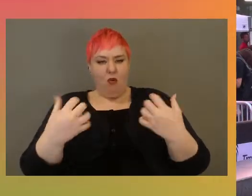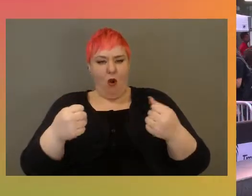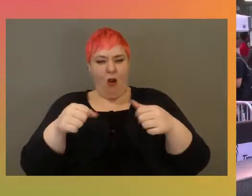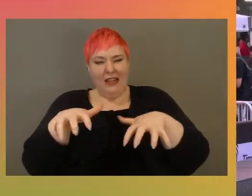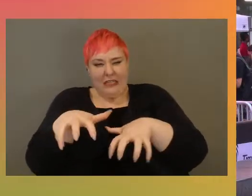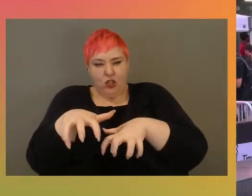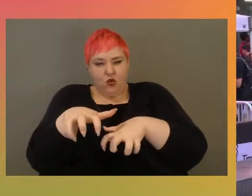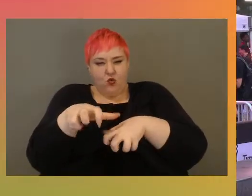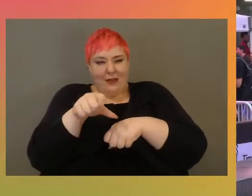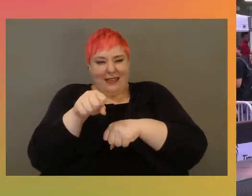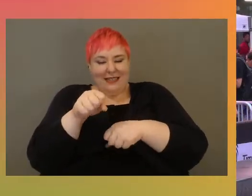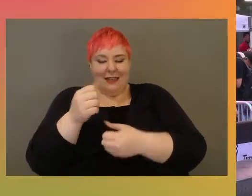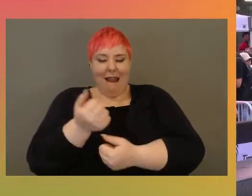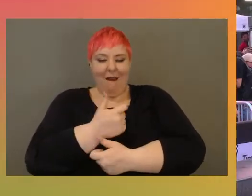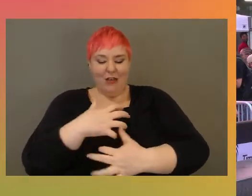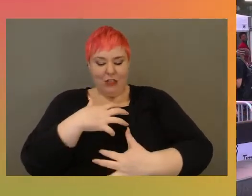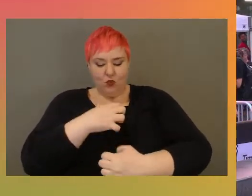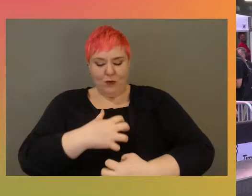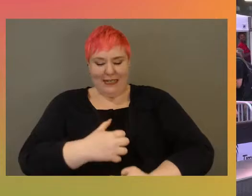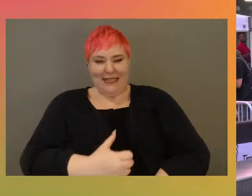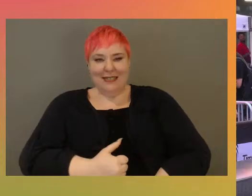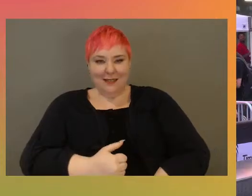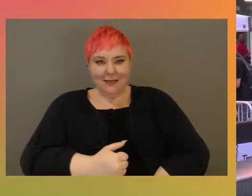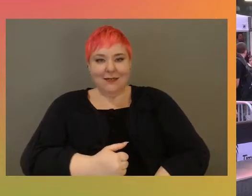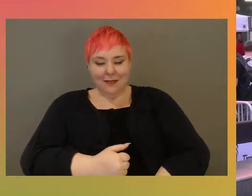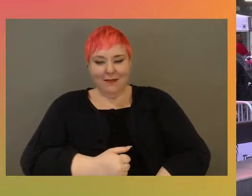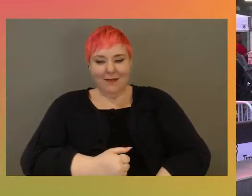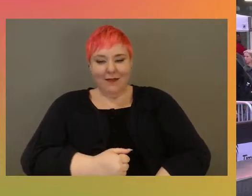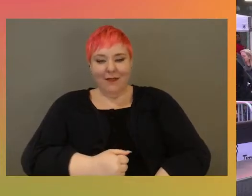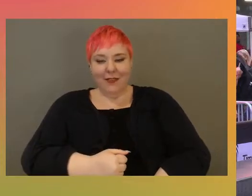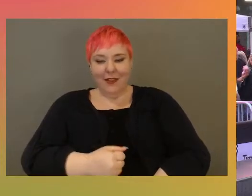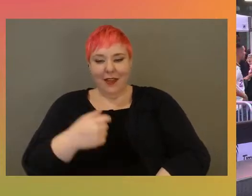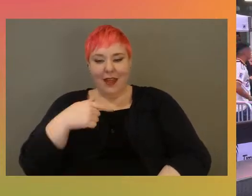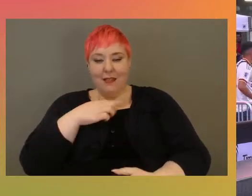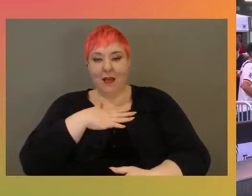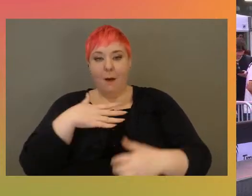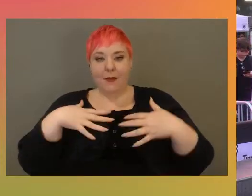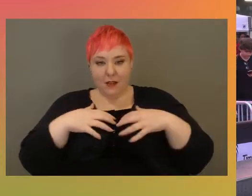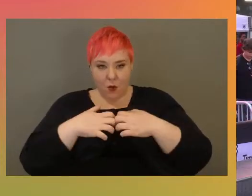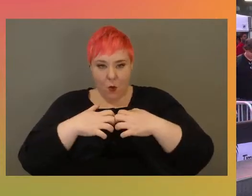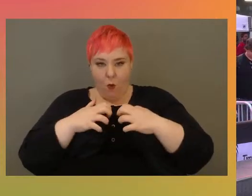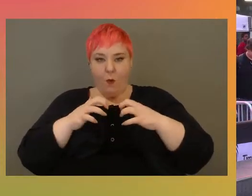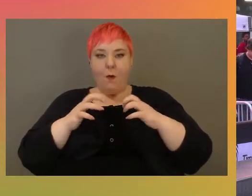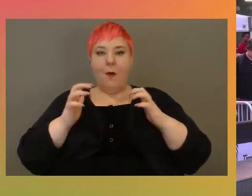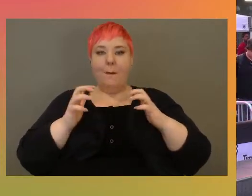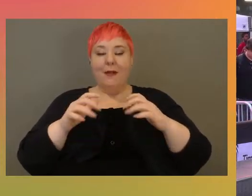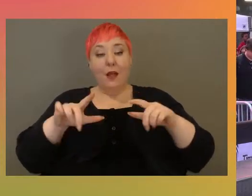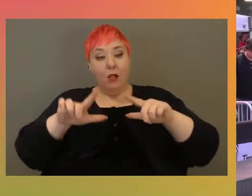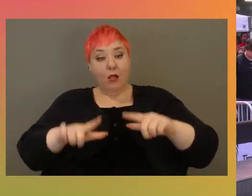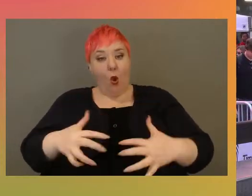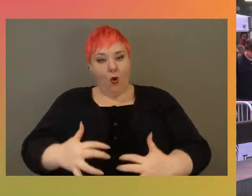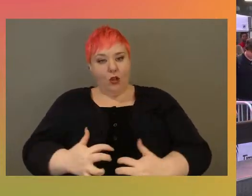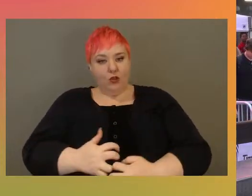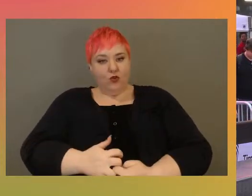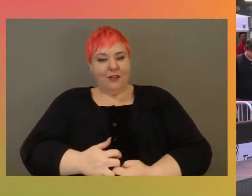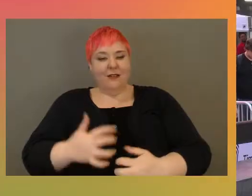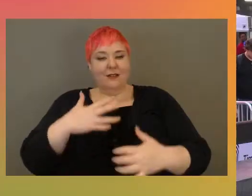TELL THE WE TALKED, ABDOMEN, STRONG.